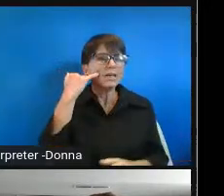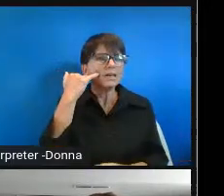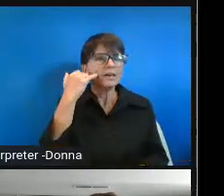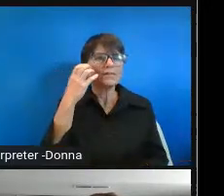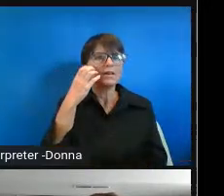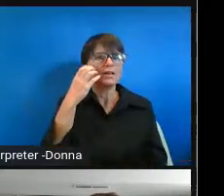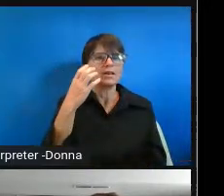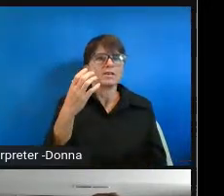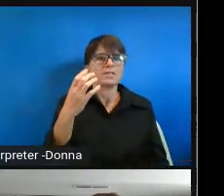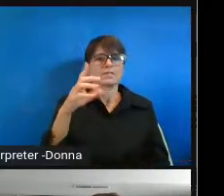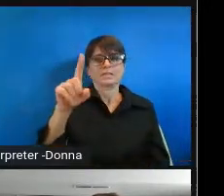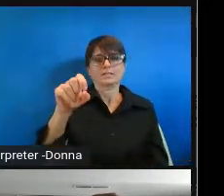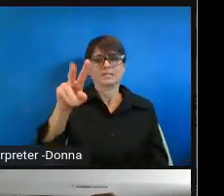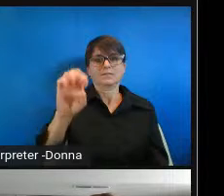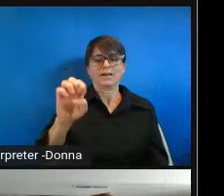Especially on smaller mobile